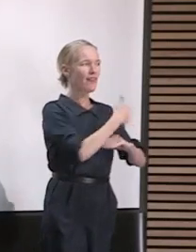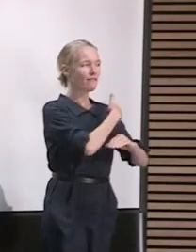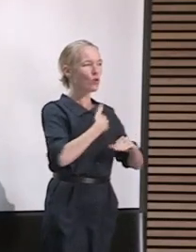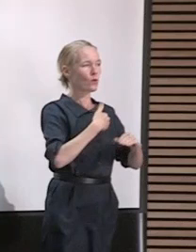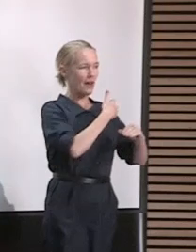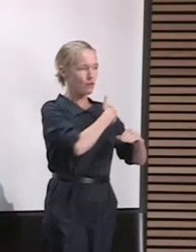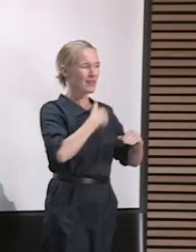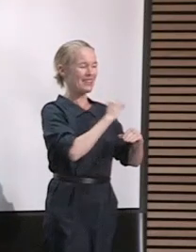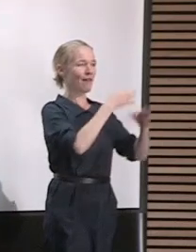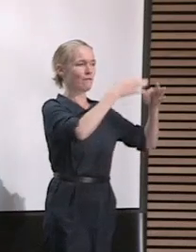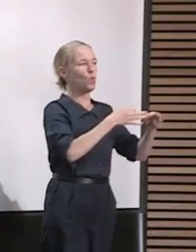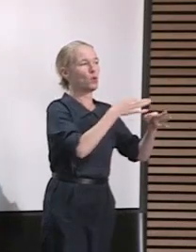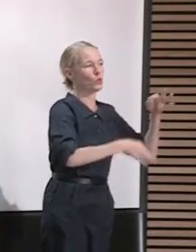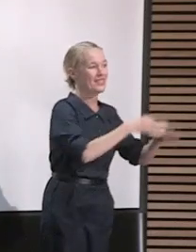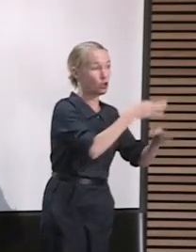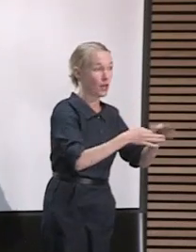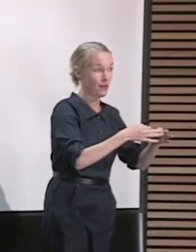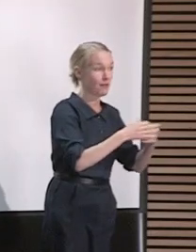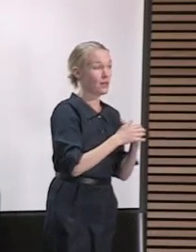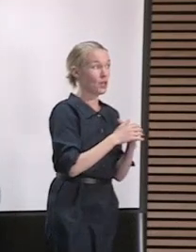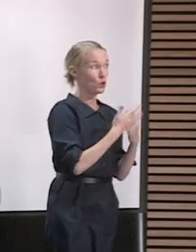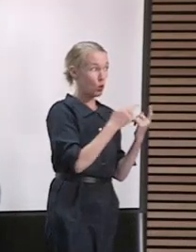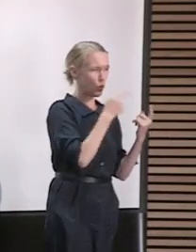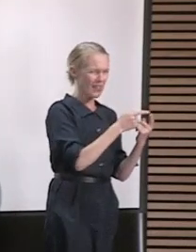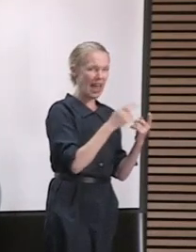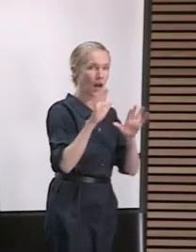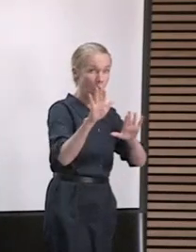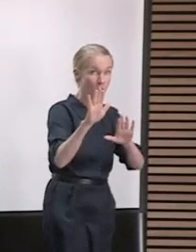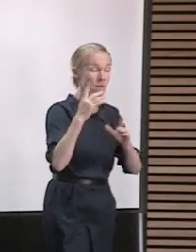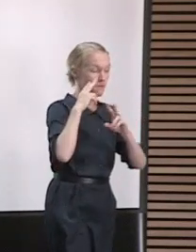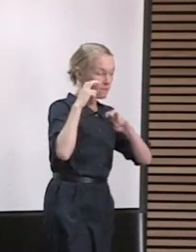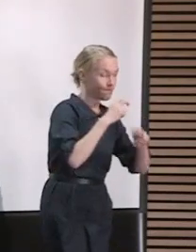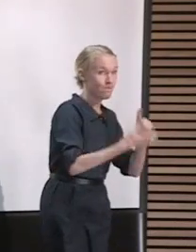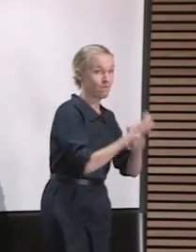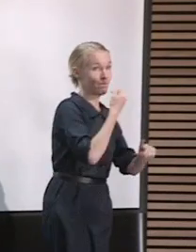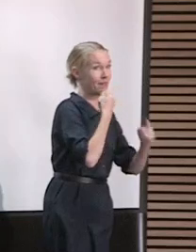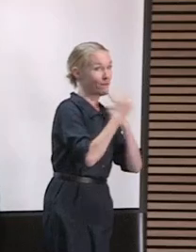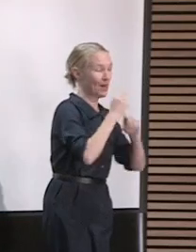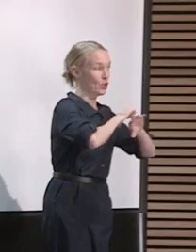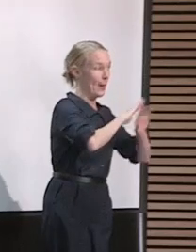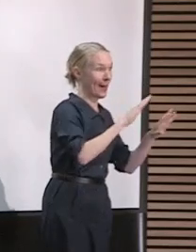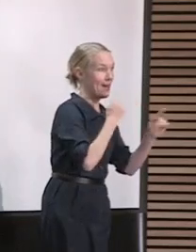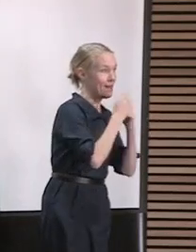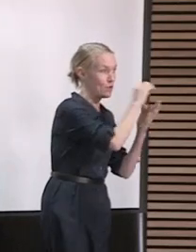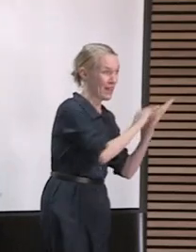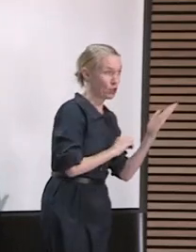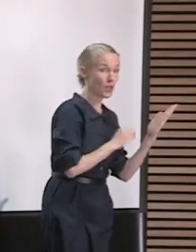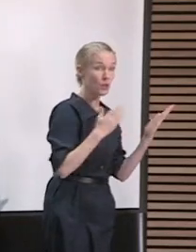what the formal decision had been to allow that. So they